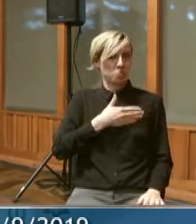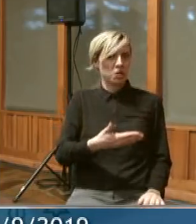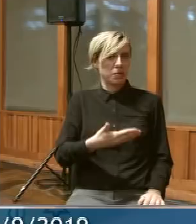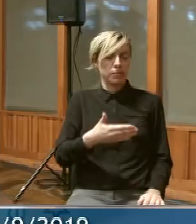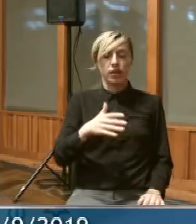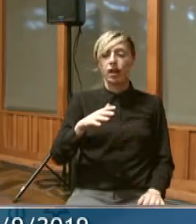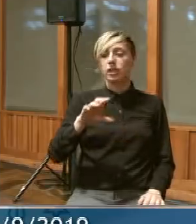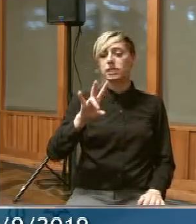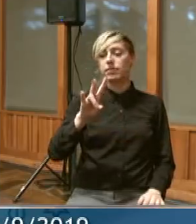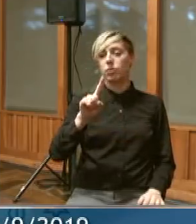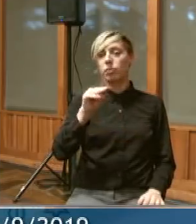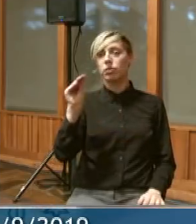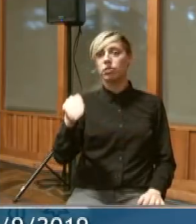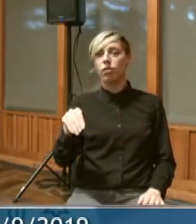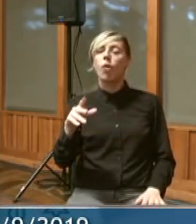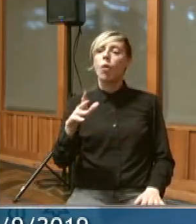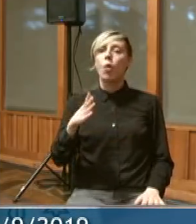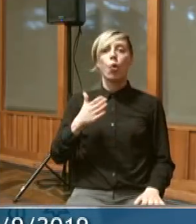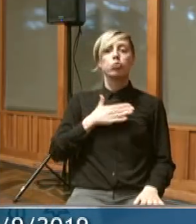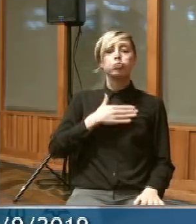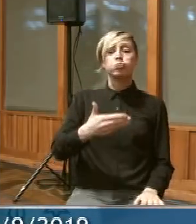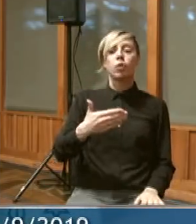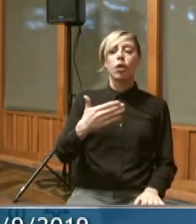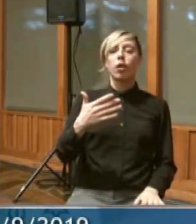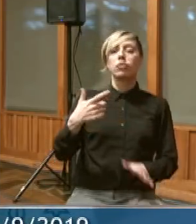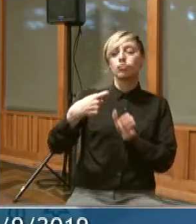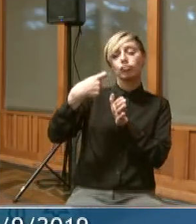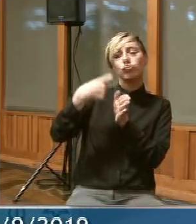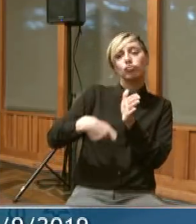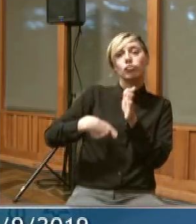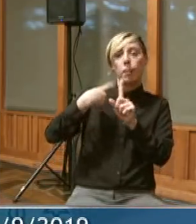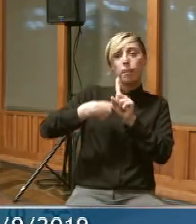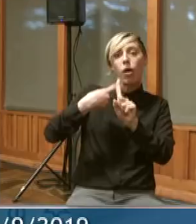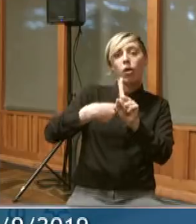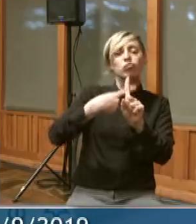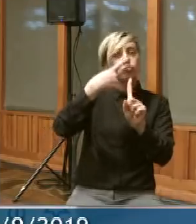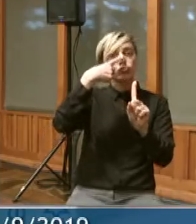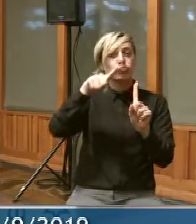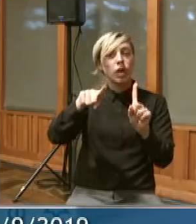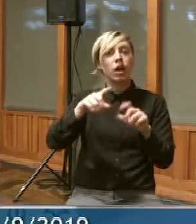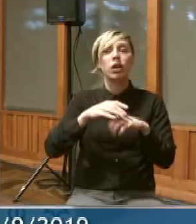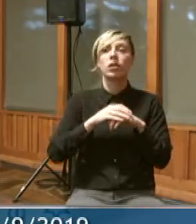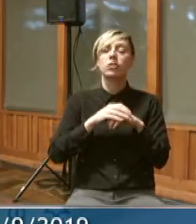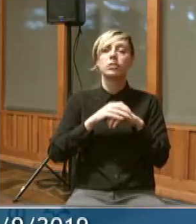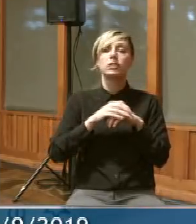CONTRIBUTION OF FIVE, $15 OR MORE ON TOP OF OUR MEMBERSHIP FEE. 71% SUPPORT A 10% INCREASE ON